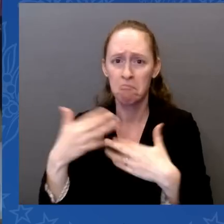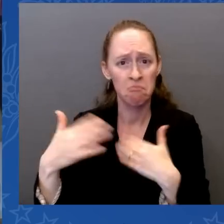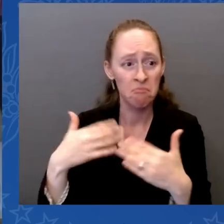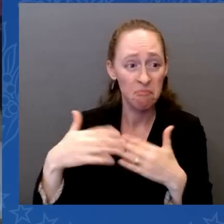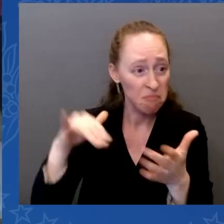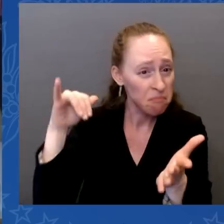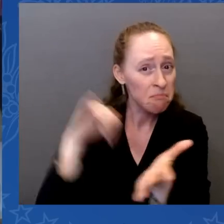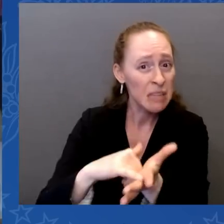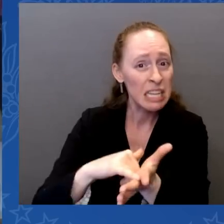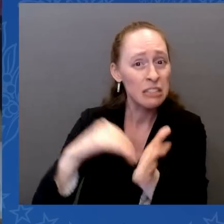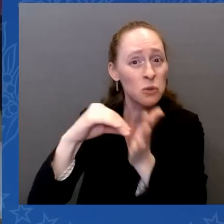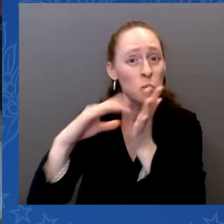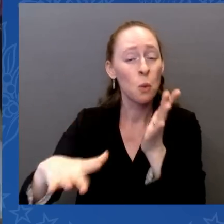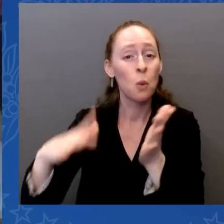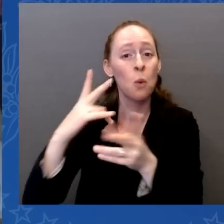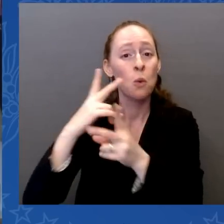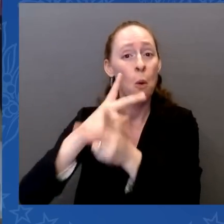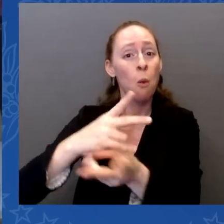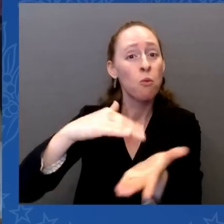fiscal year -- by more than $1 trillion.